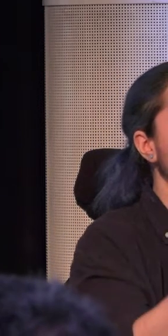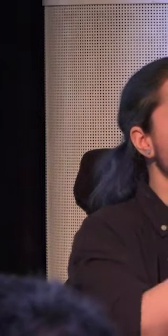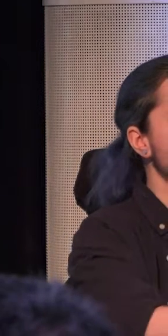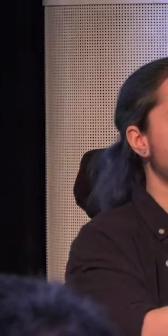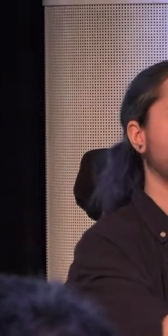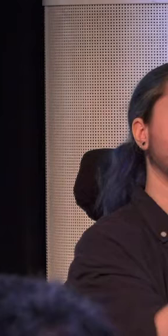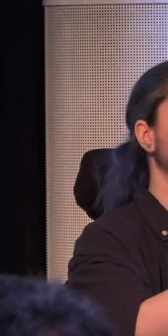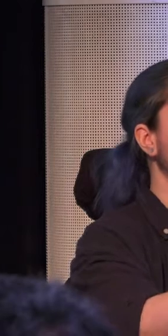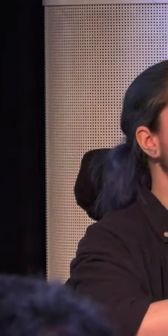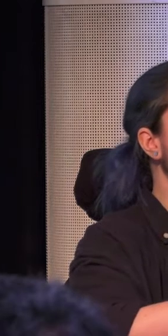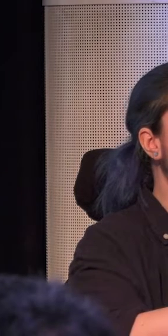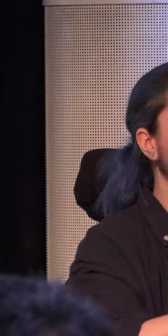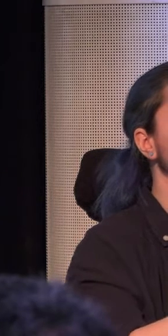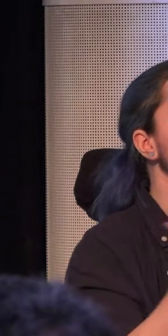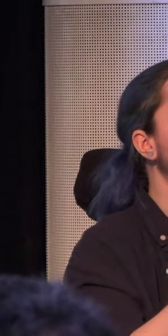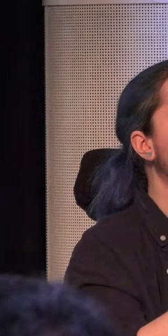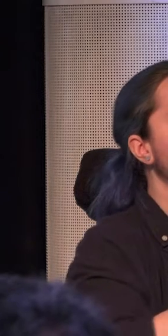with our students at Loughborough Town Hall.